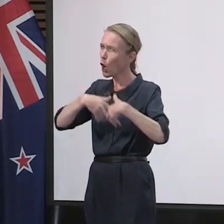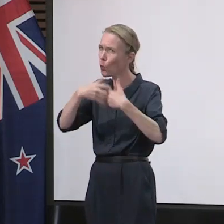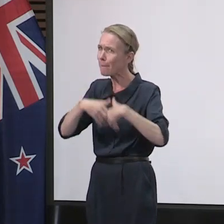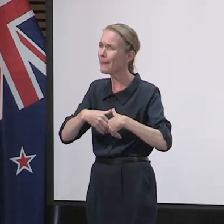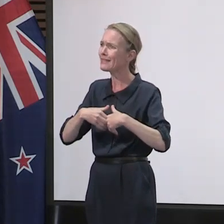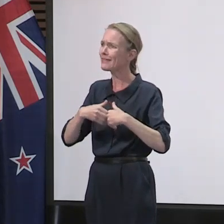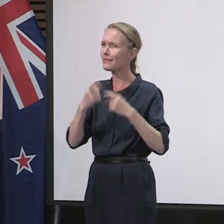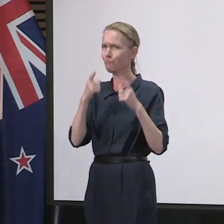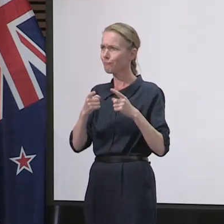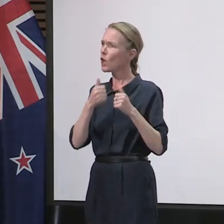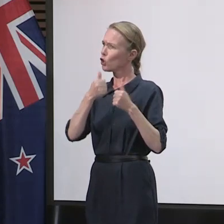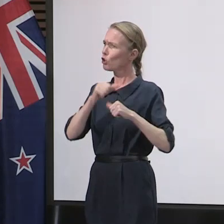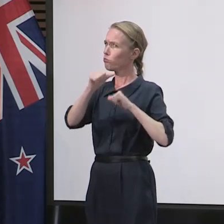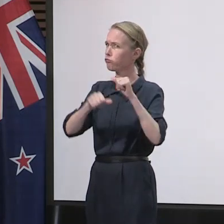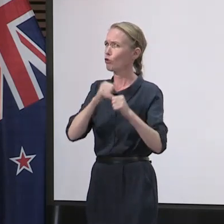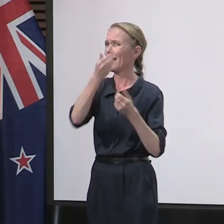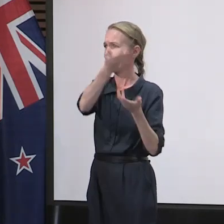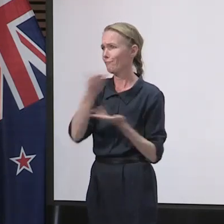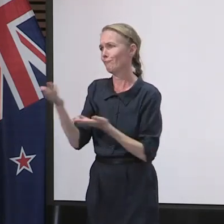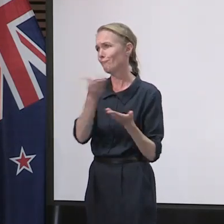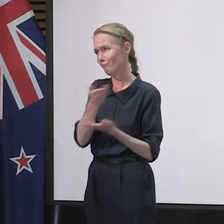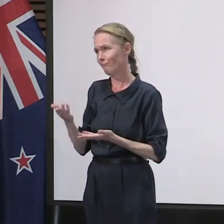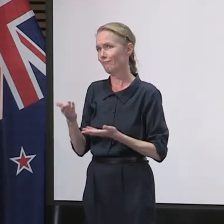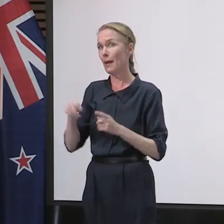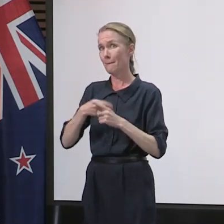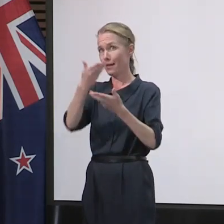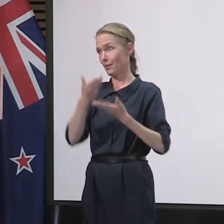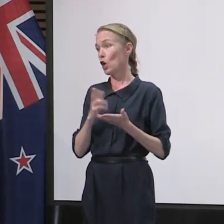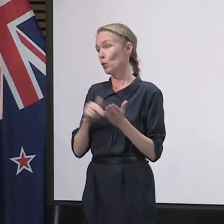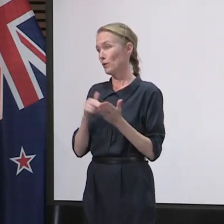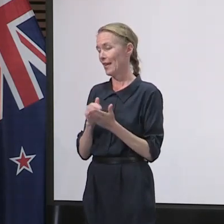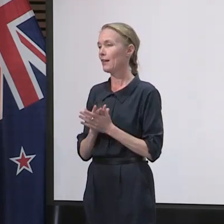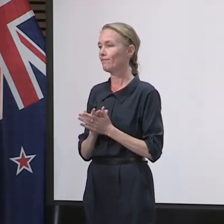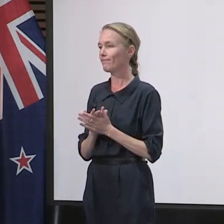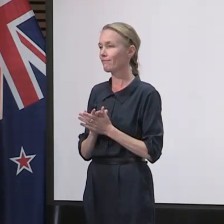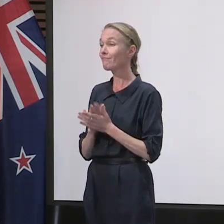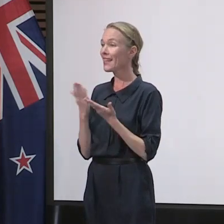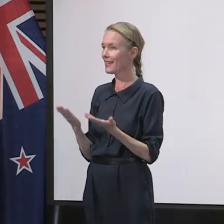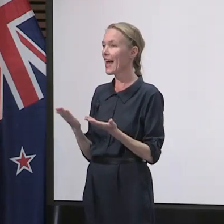developed and the supply chains for medicines and other essential equipment, are strong throughout the